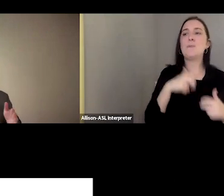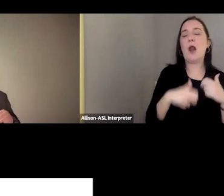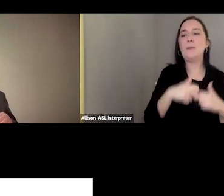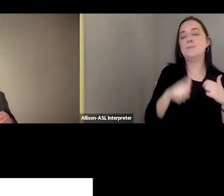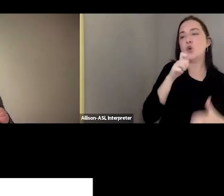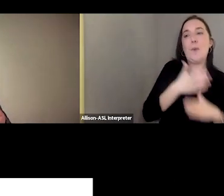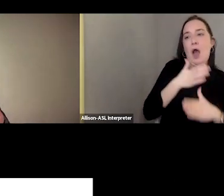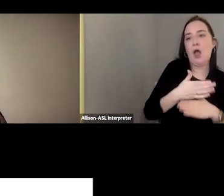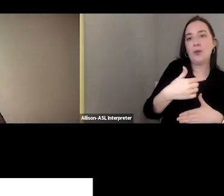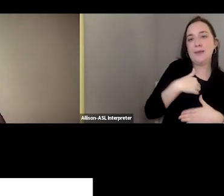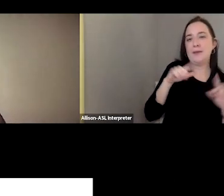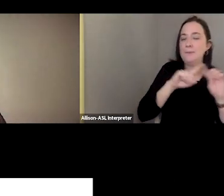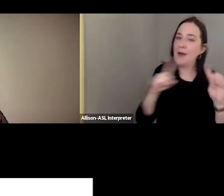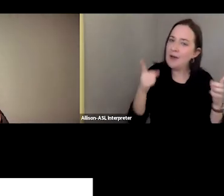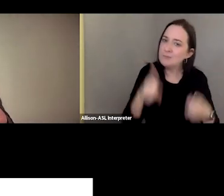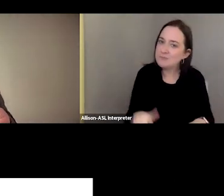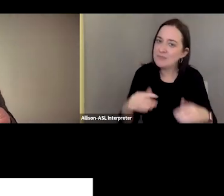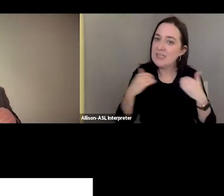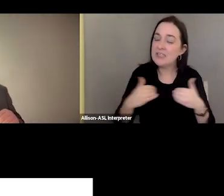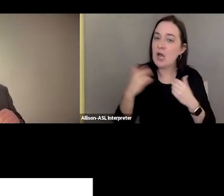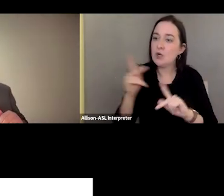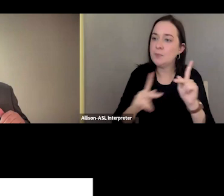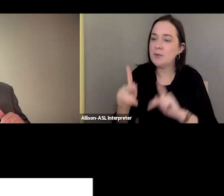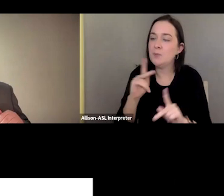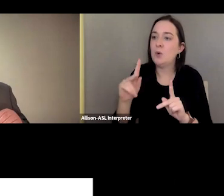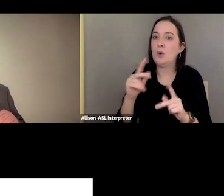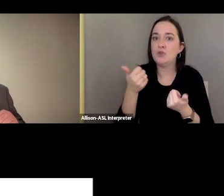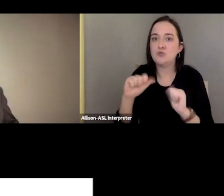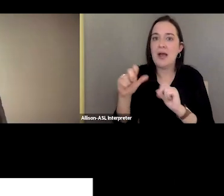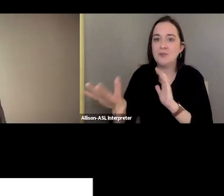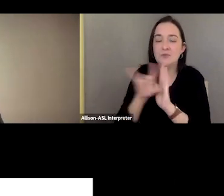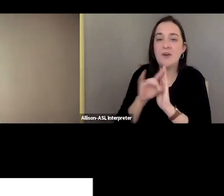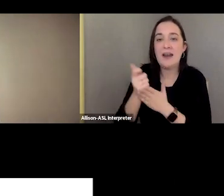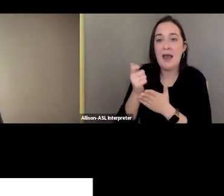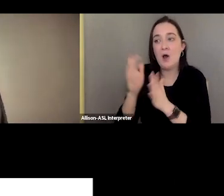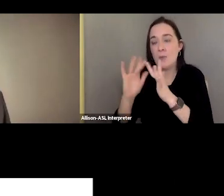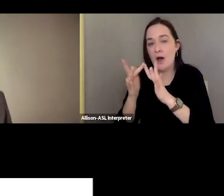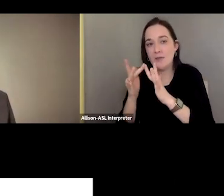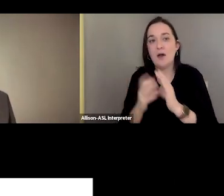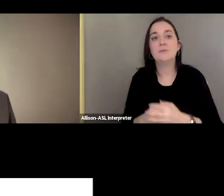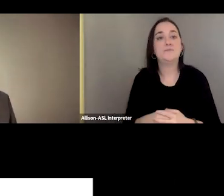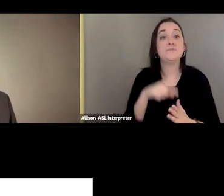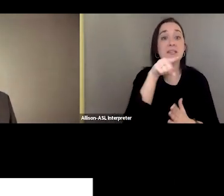Younger people are turning to more online looks for help. So this is a study done by out of